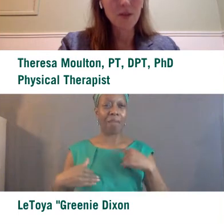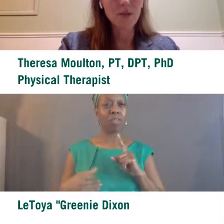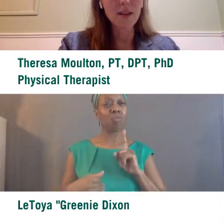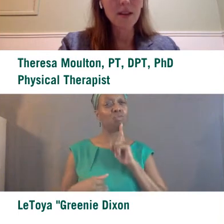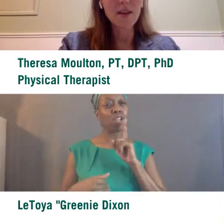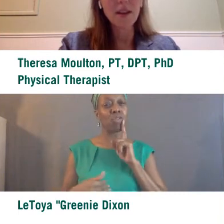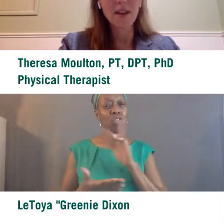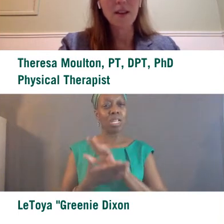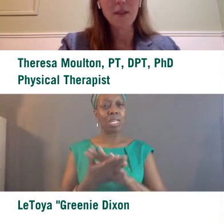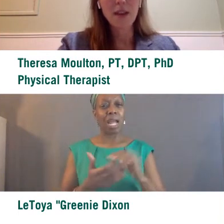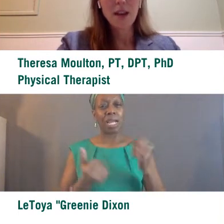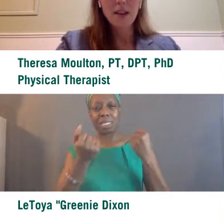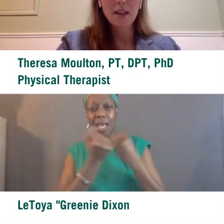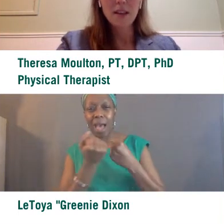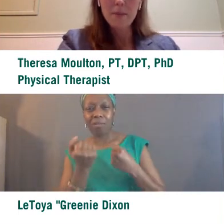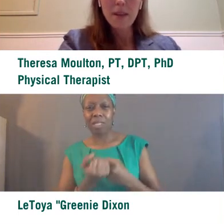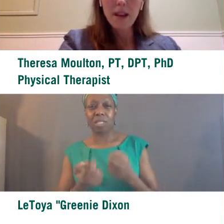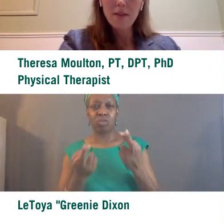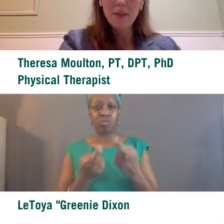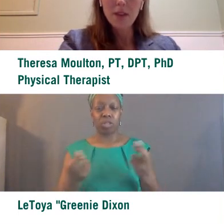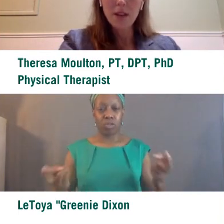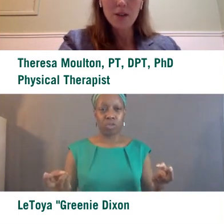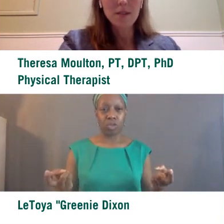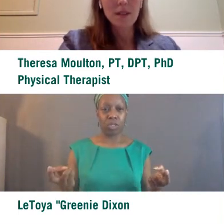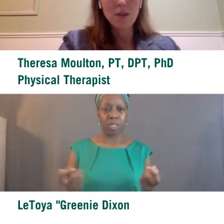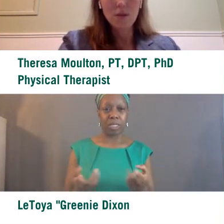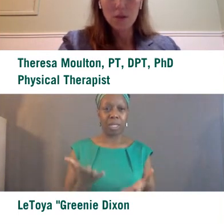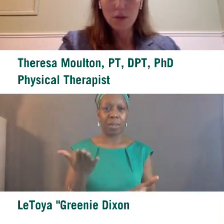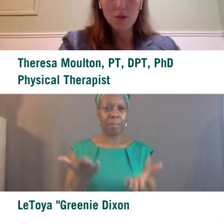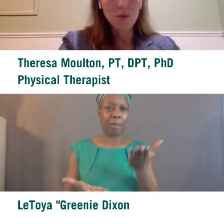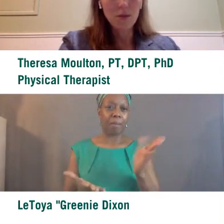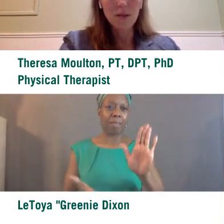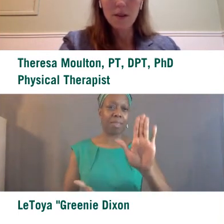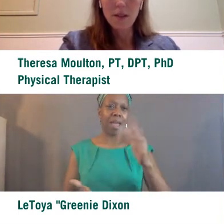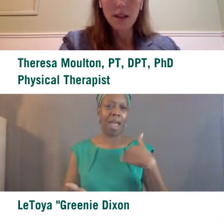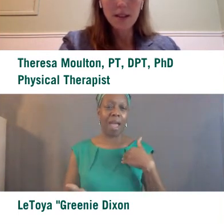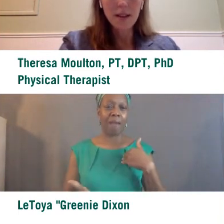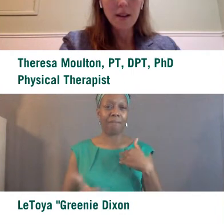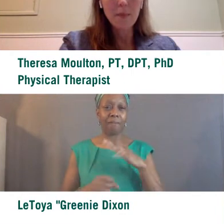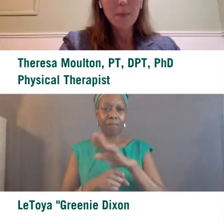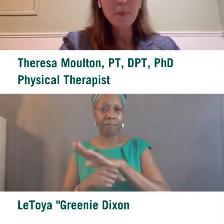So even if, they may have locations that you could go to that are already set up,